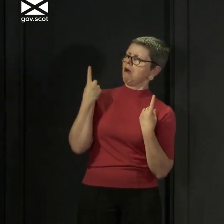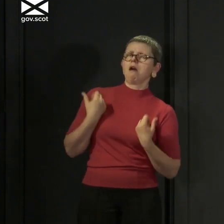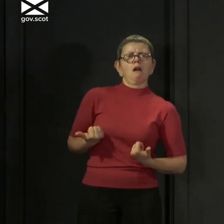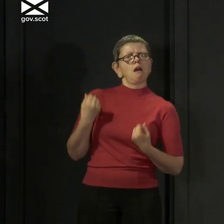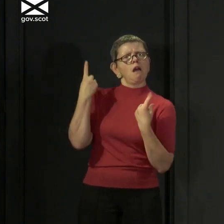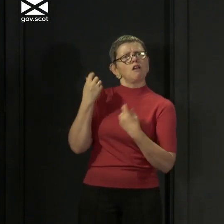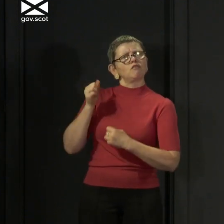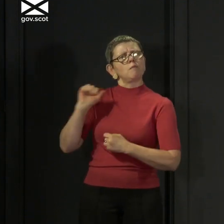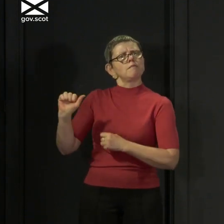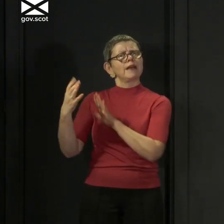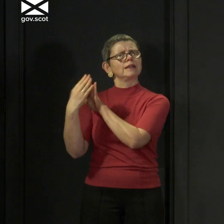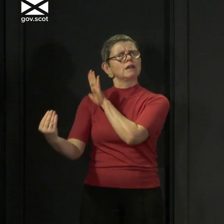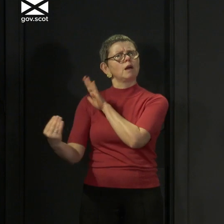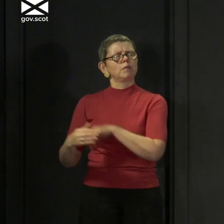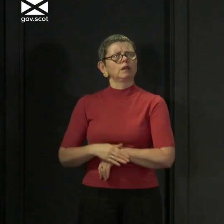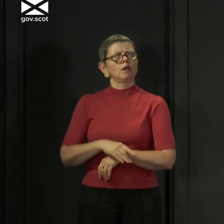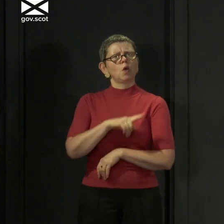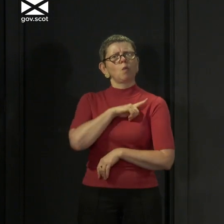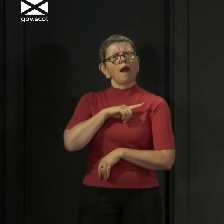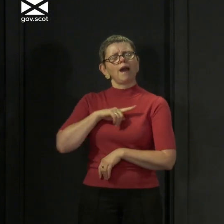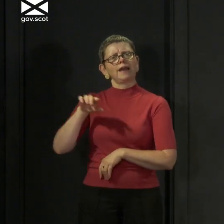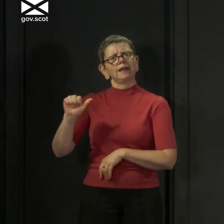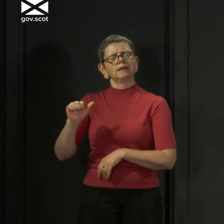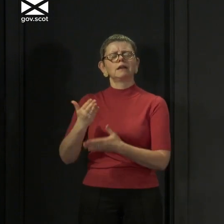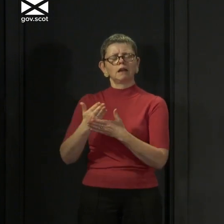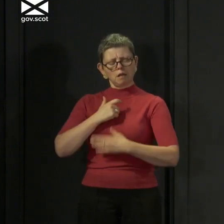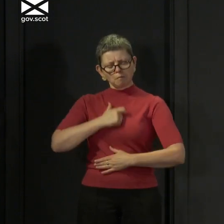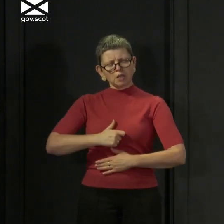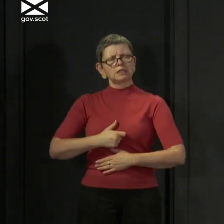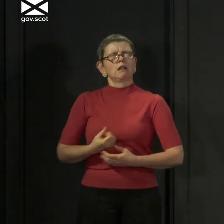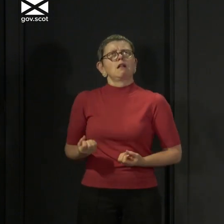They showed the necessity and value of personal sacrifice for the common good.